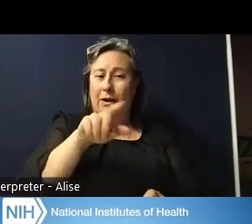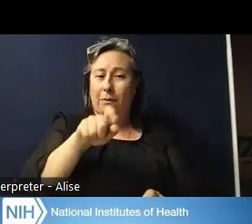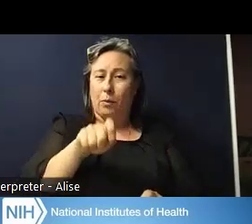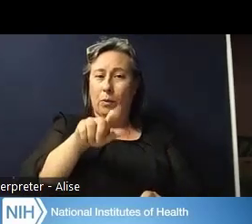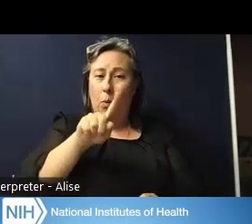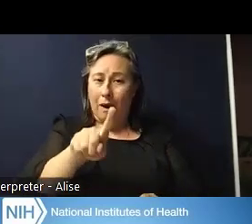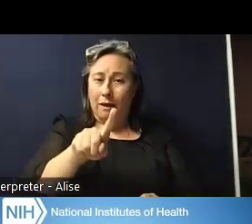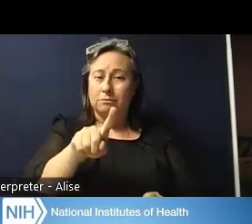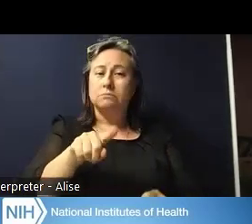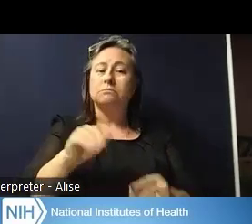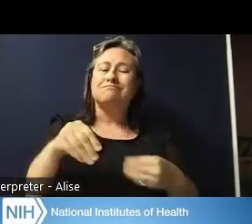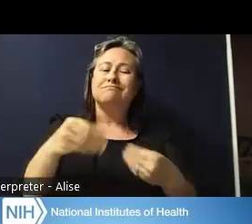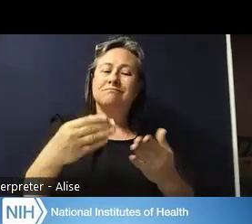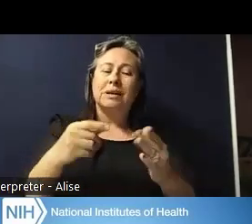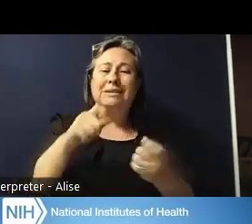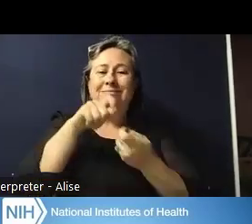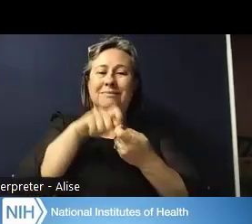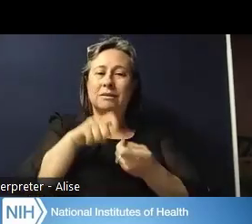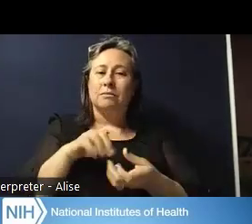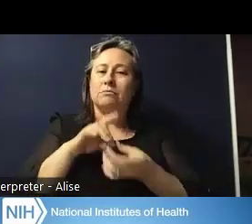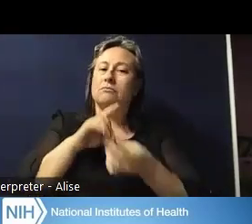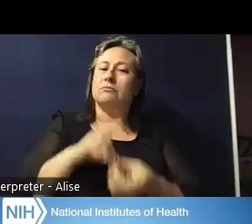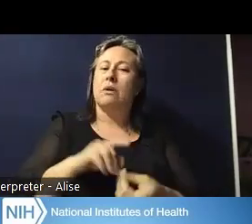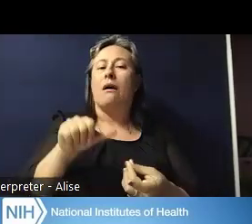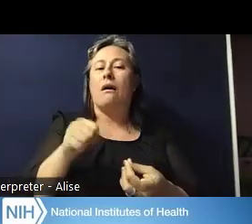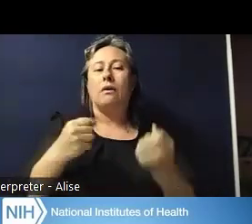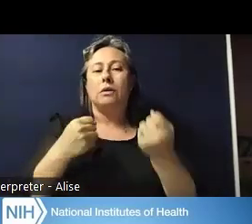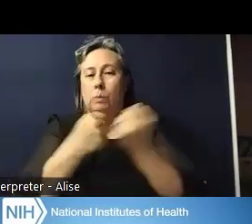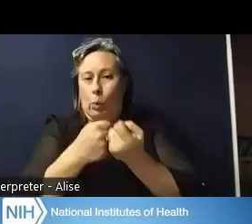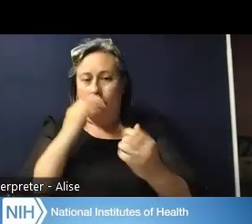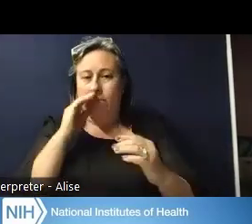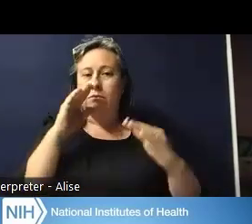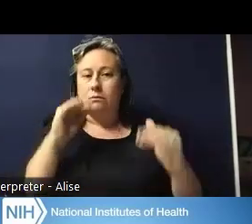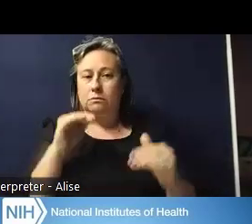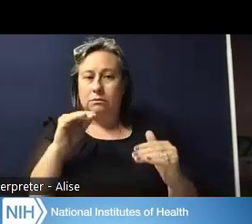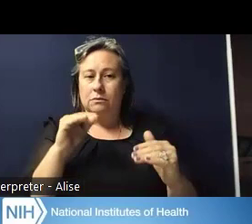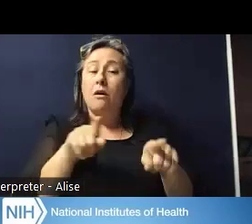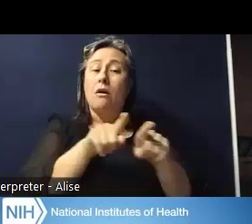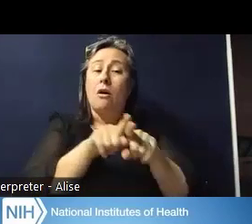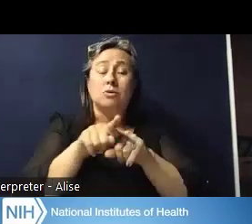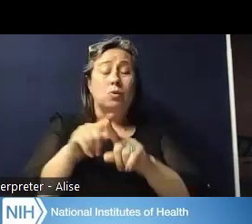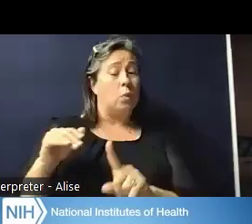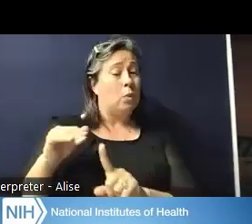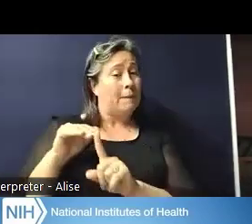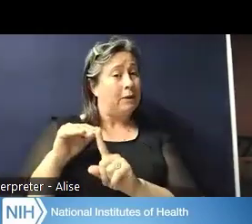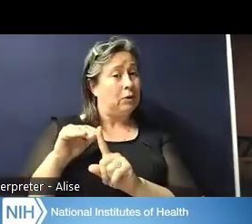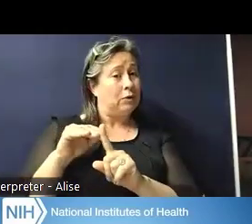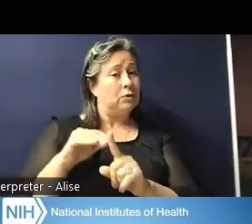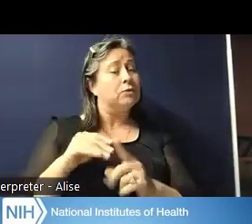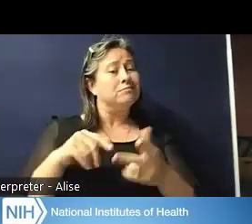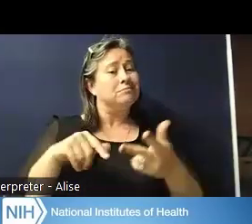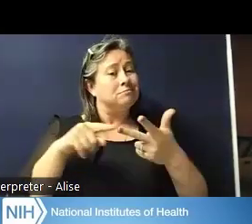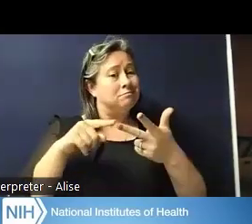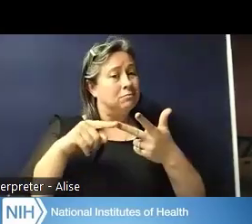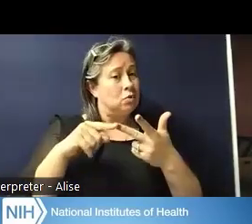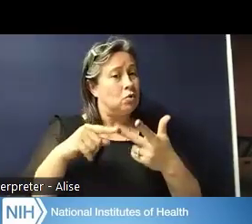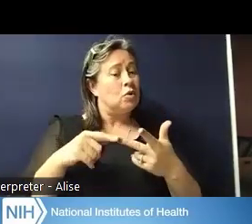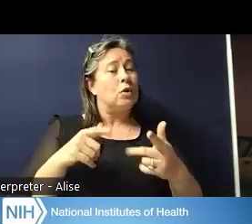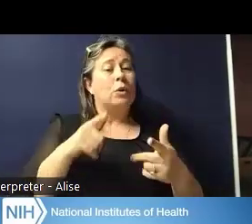provides details on the other support expectations. Also reminder, recipients are required to fully disclose